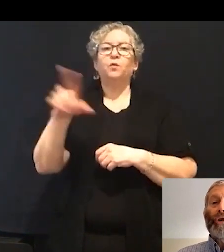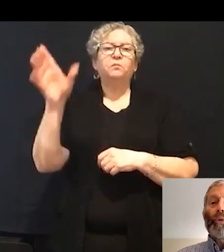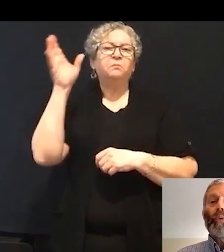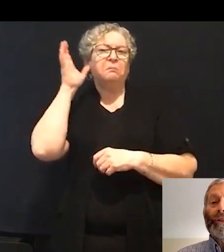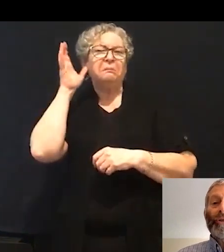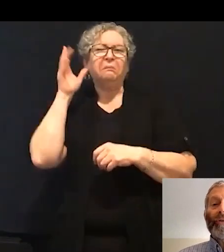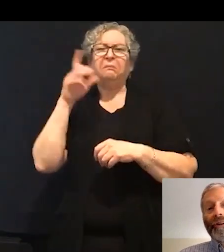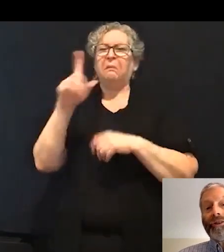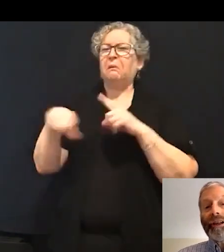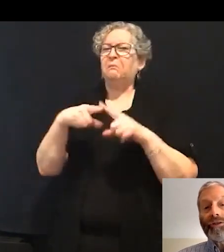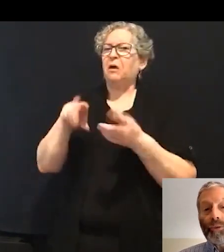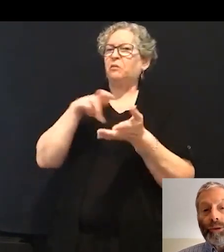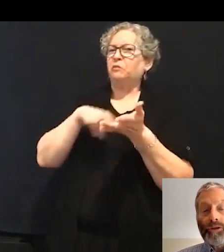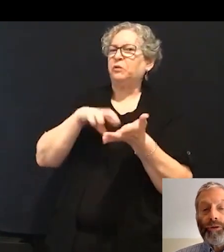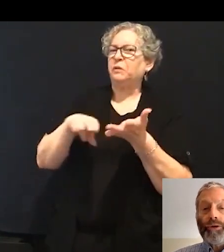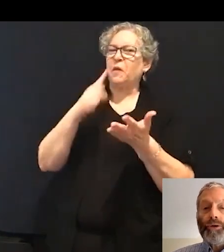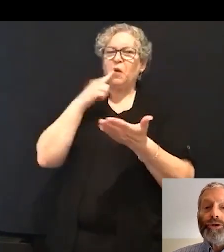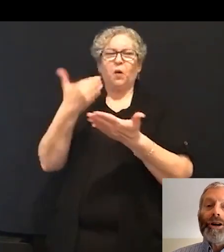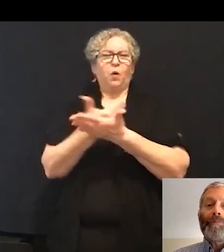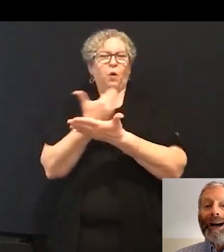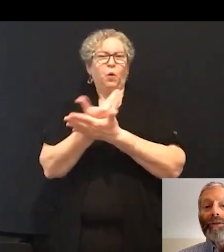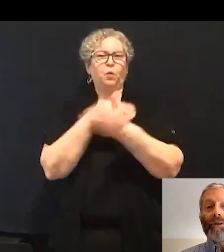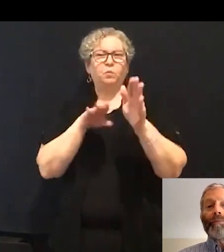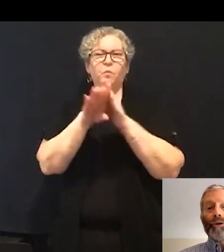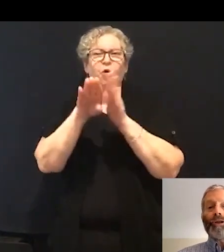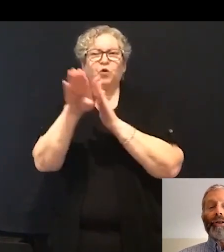So when you're listening to researchers about emerging